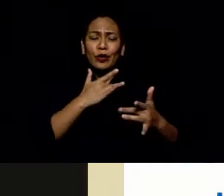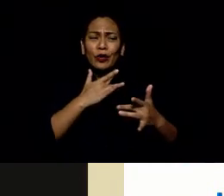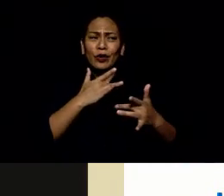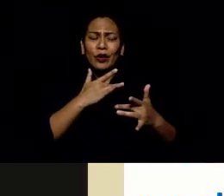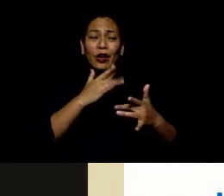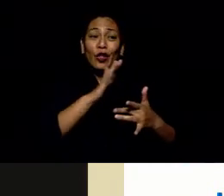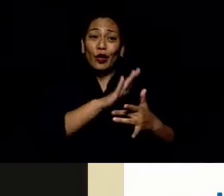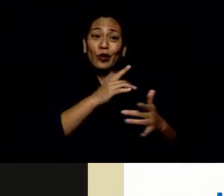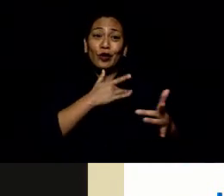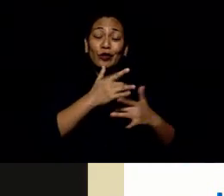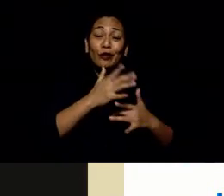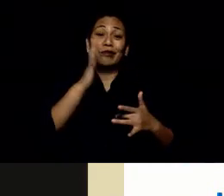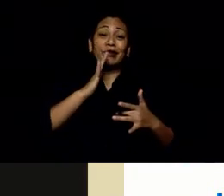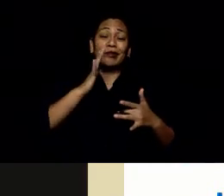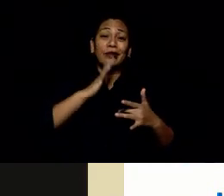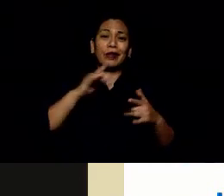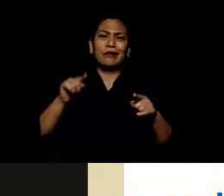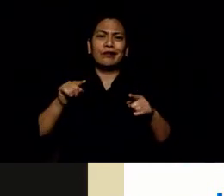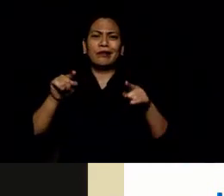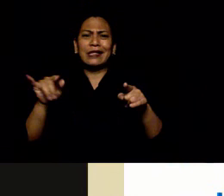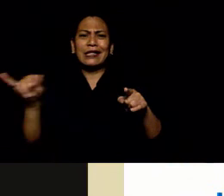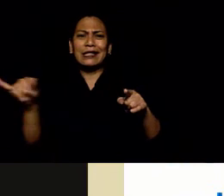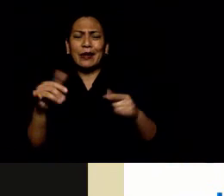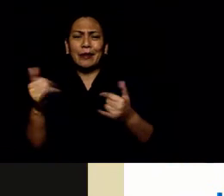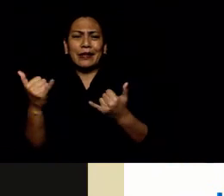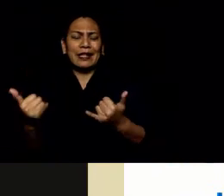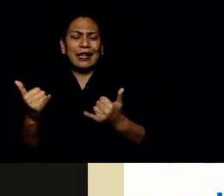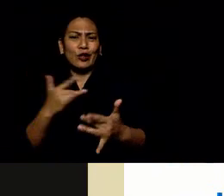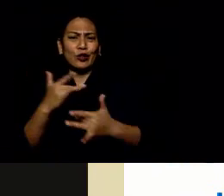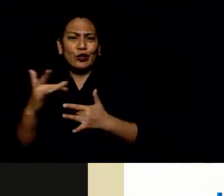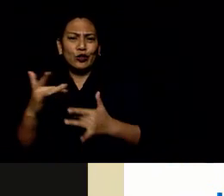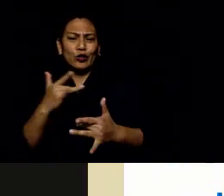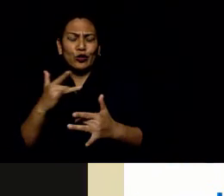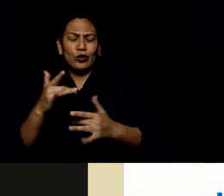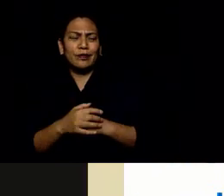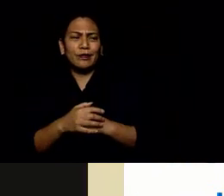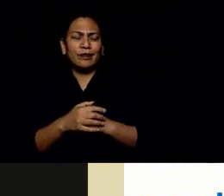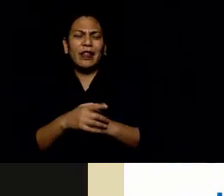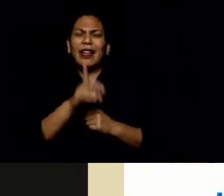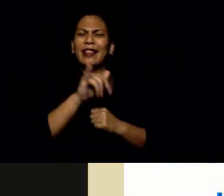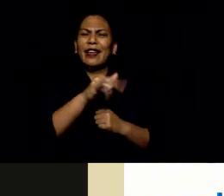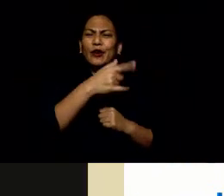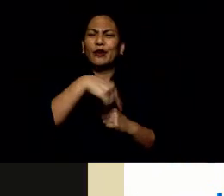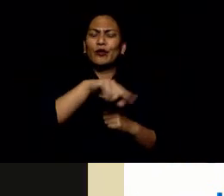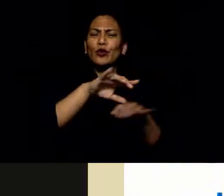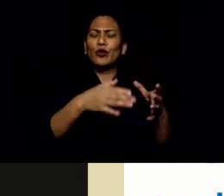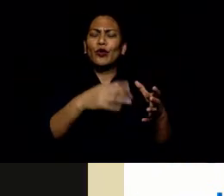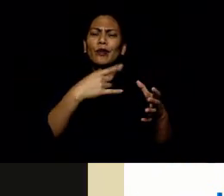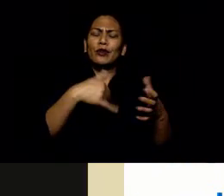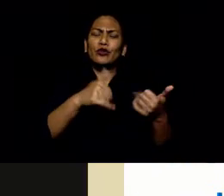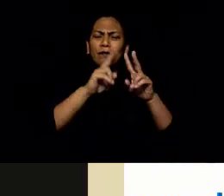they were trying to understand these complex, global, interacting problems.